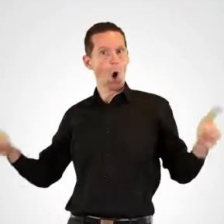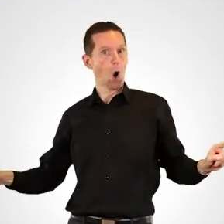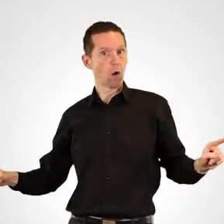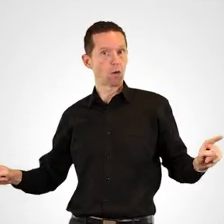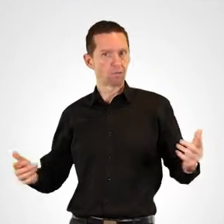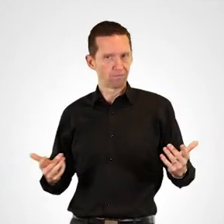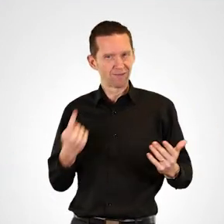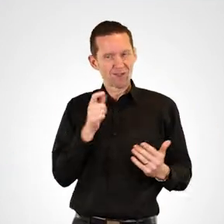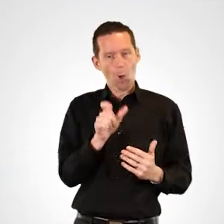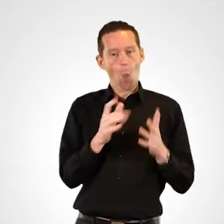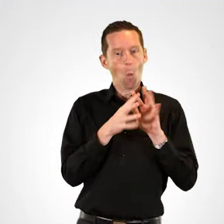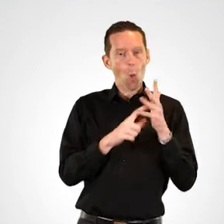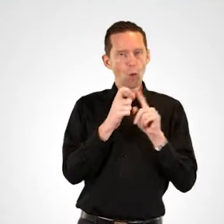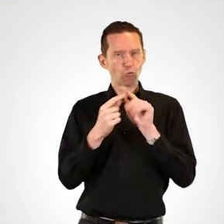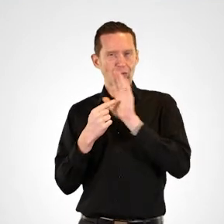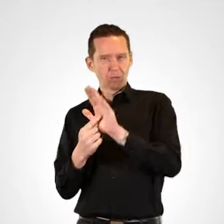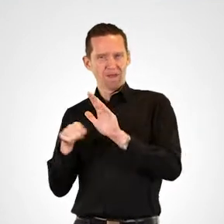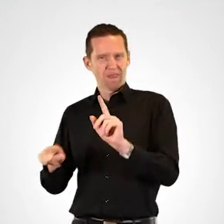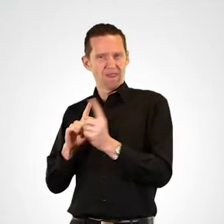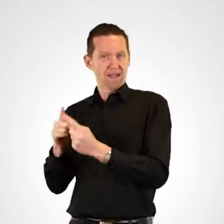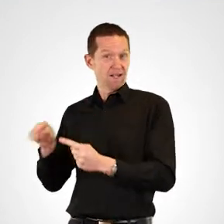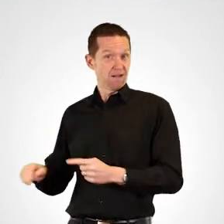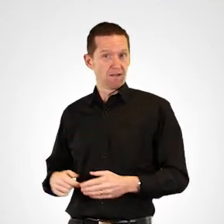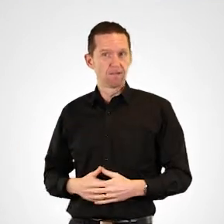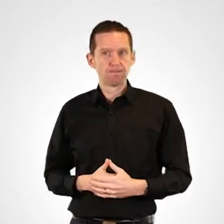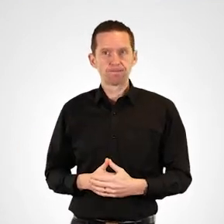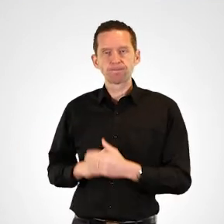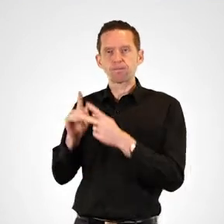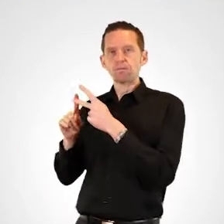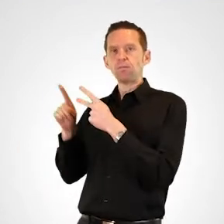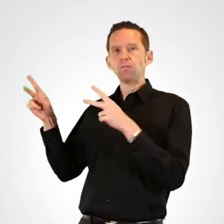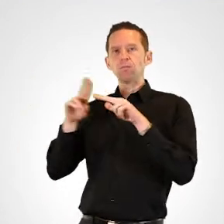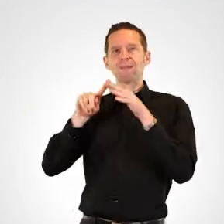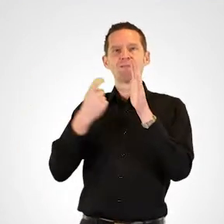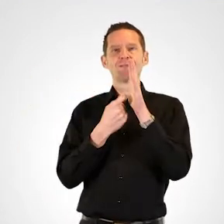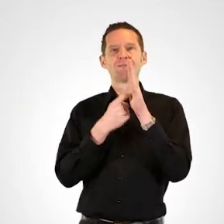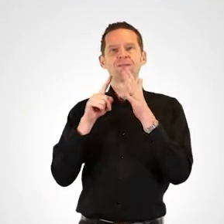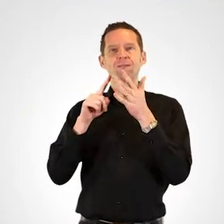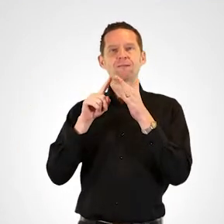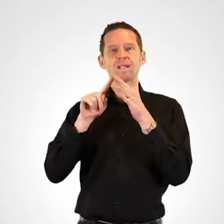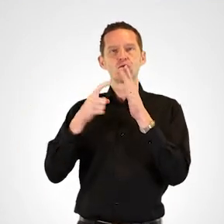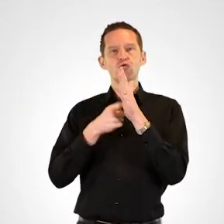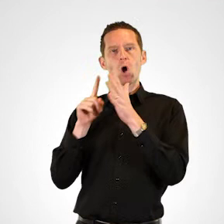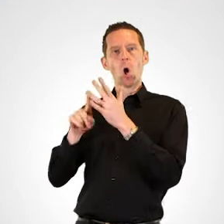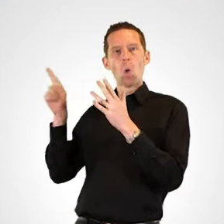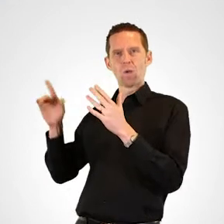So the word has to represent the thing. They will have trouble... Emelia Ferreiro did an interesting study